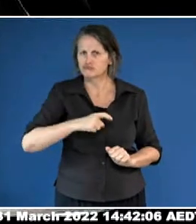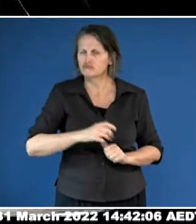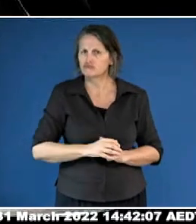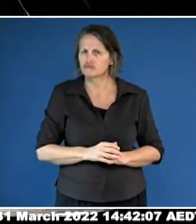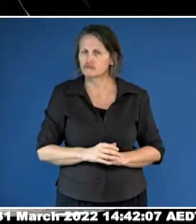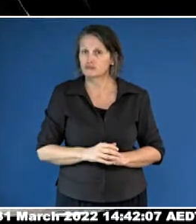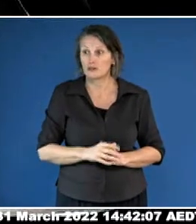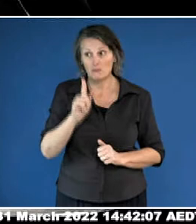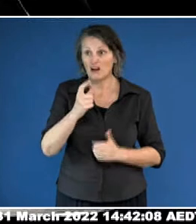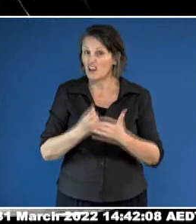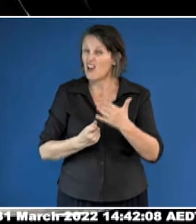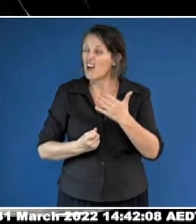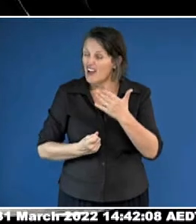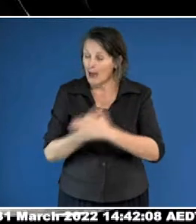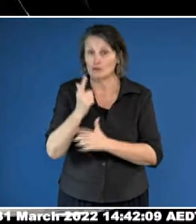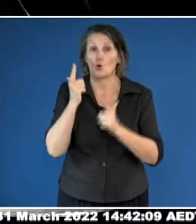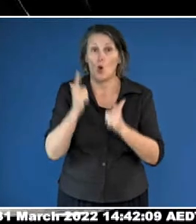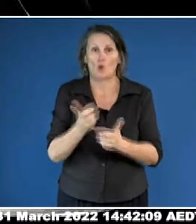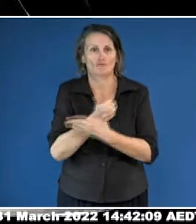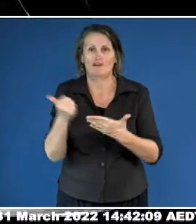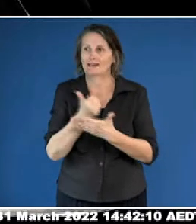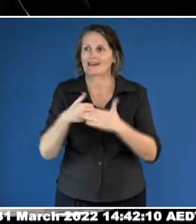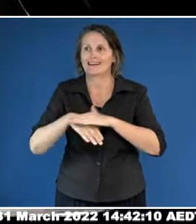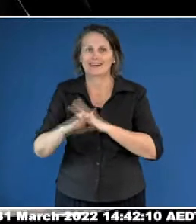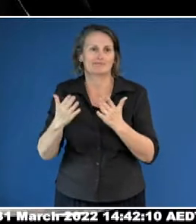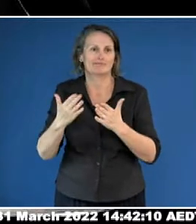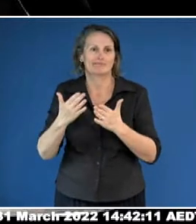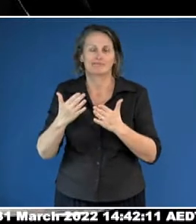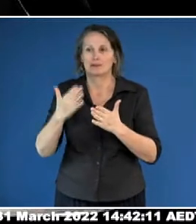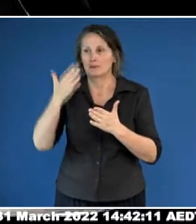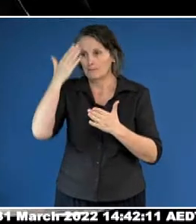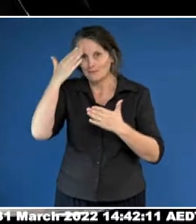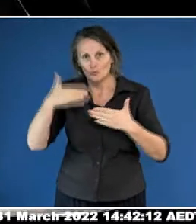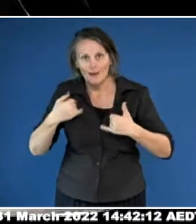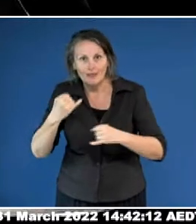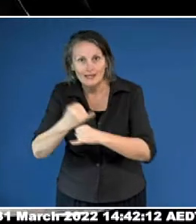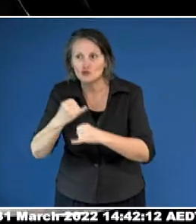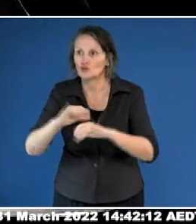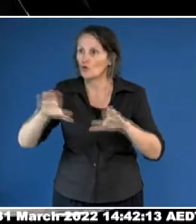in institutional and segregated settings, so coming back to that definition of family and domestic settings.